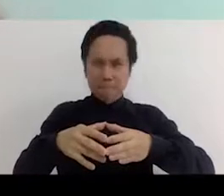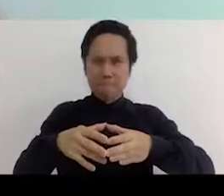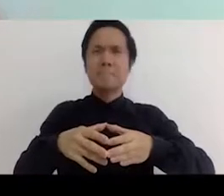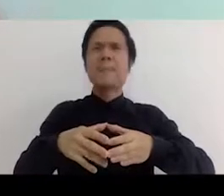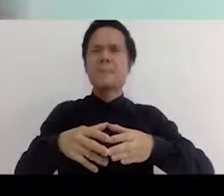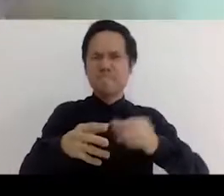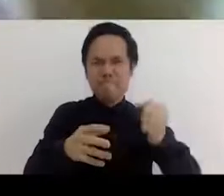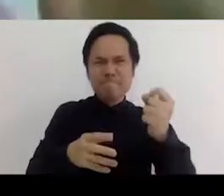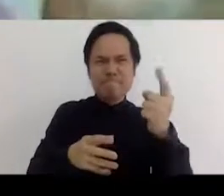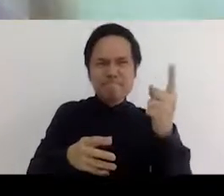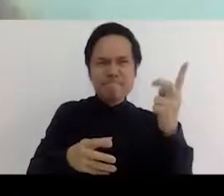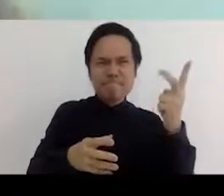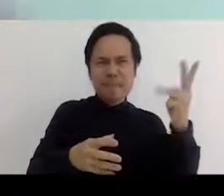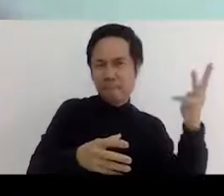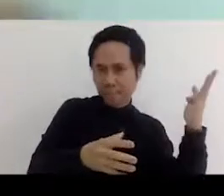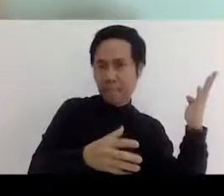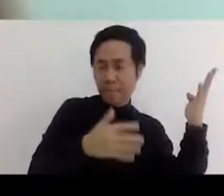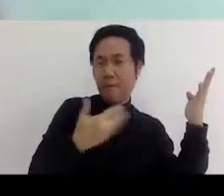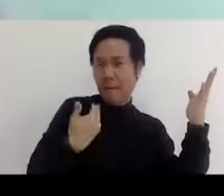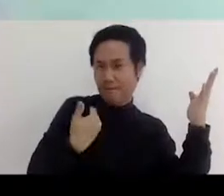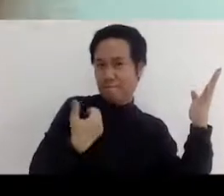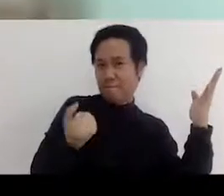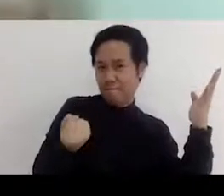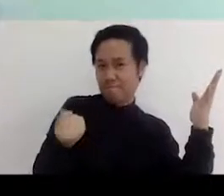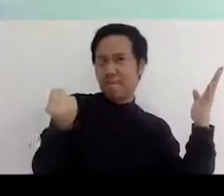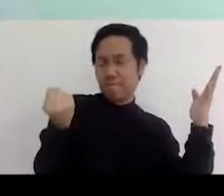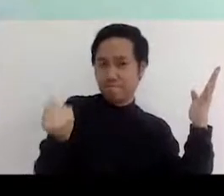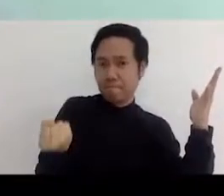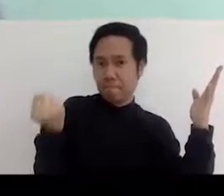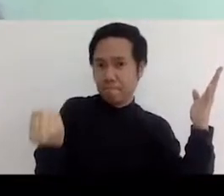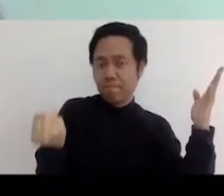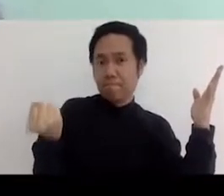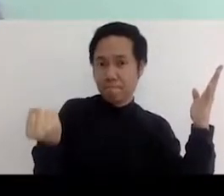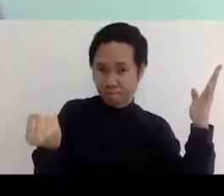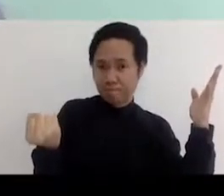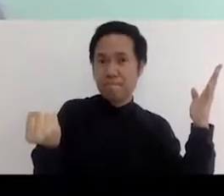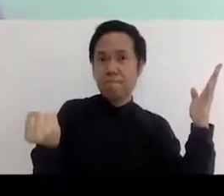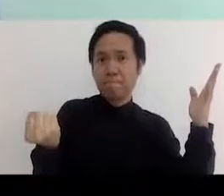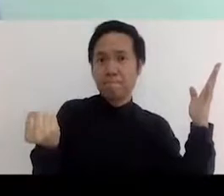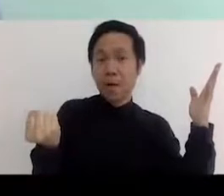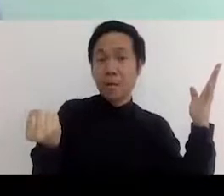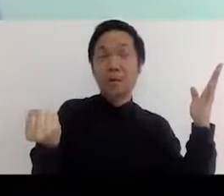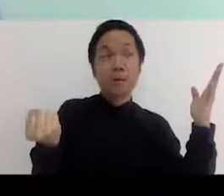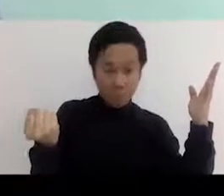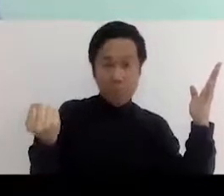as well as the local government initiatives, where the persons with disabilities have become members of these different committees,